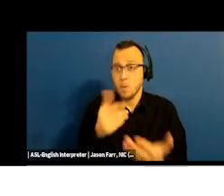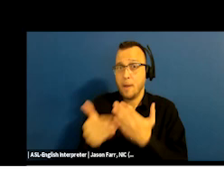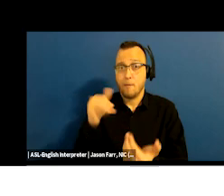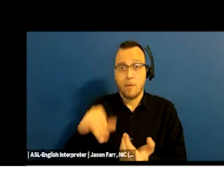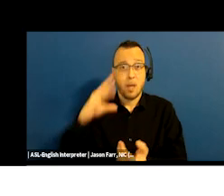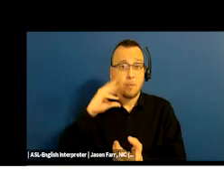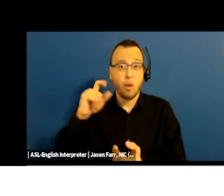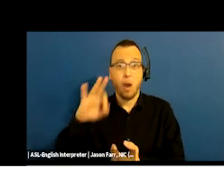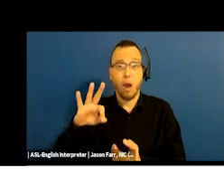with each other.